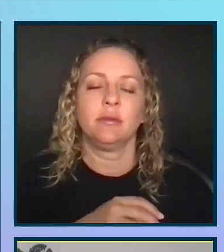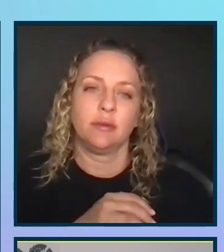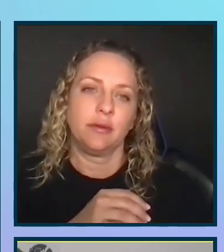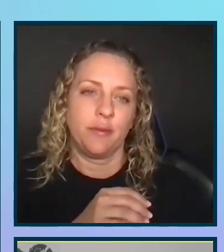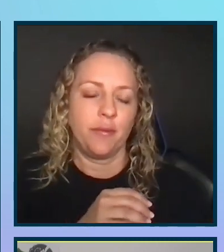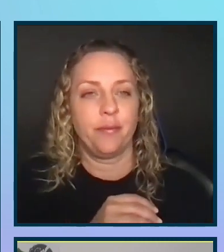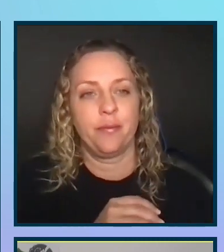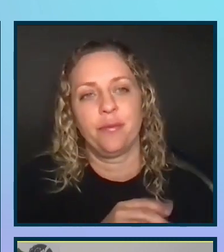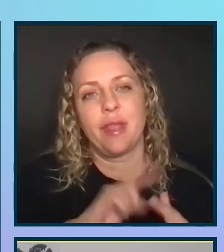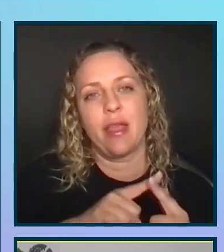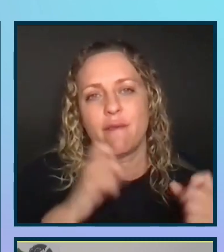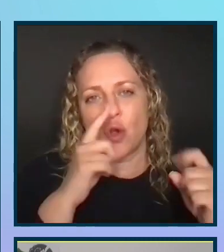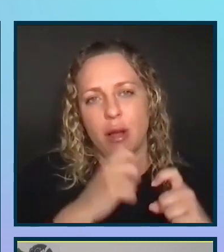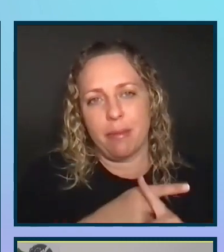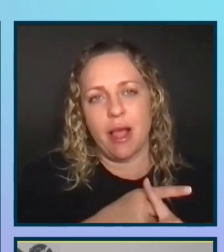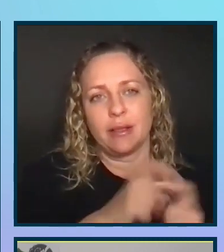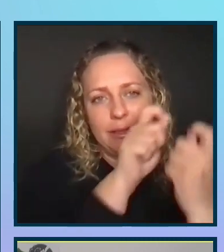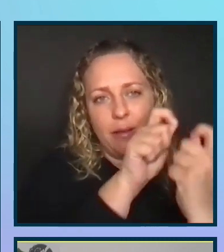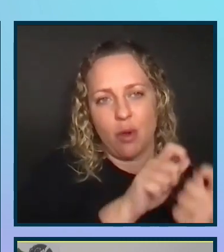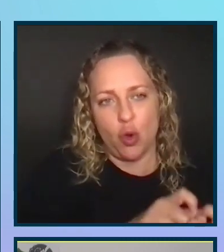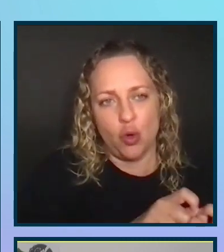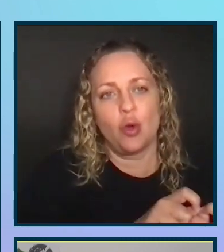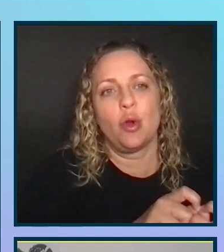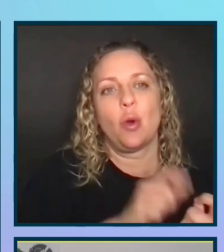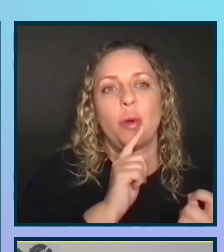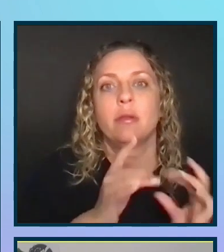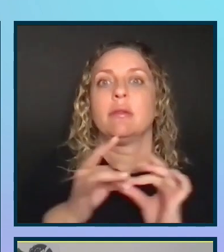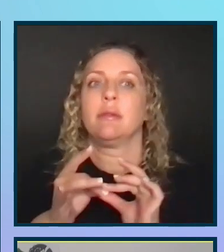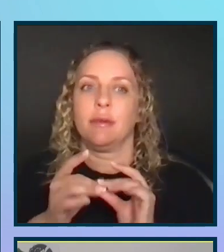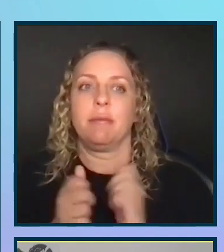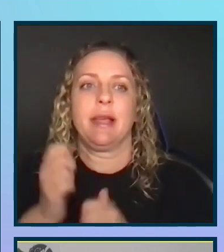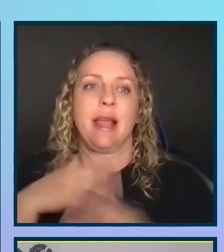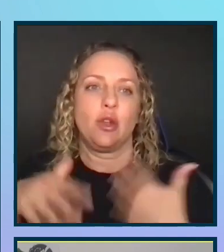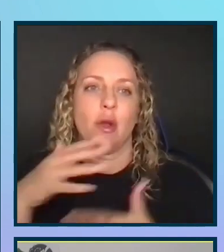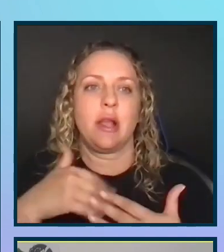Then for complex components, with many interaction, I build what I call interaction through.